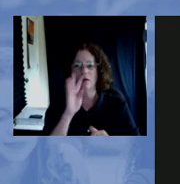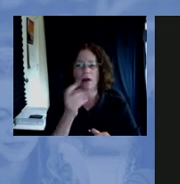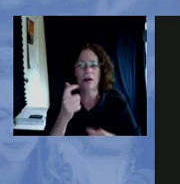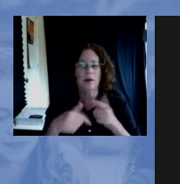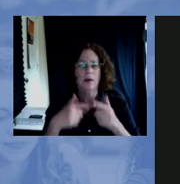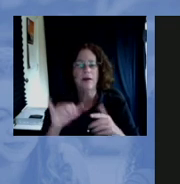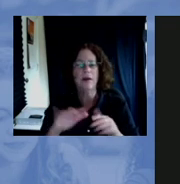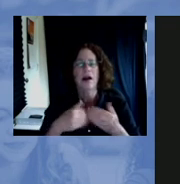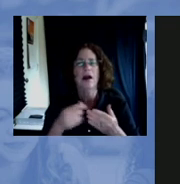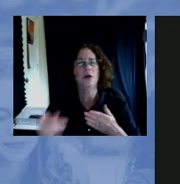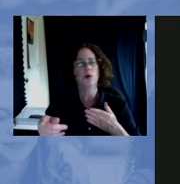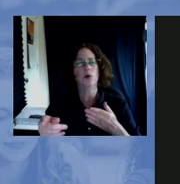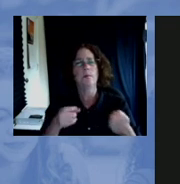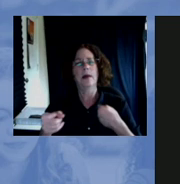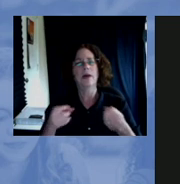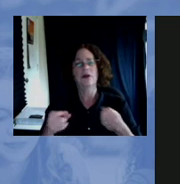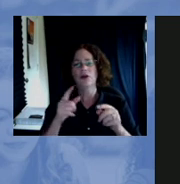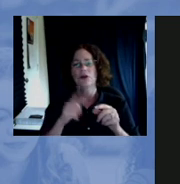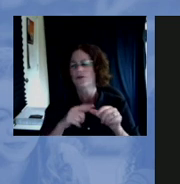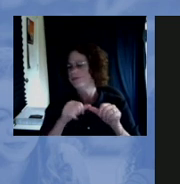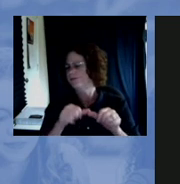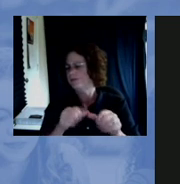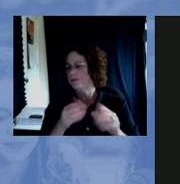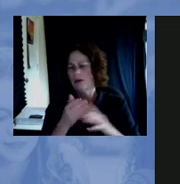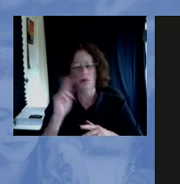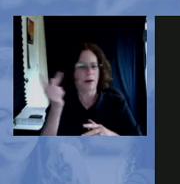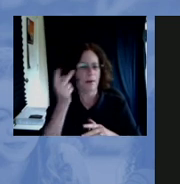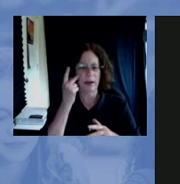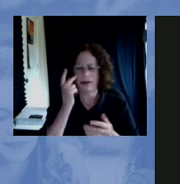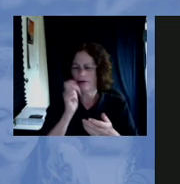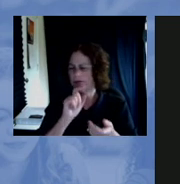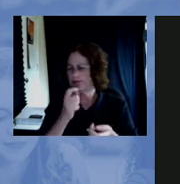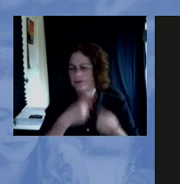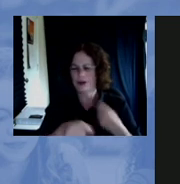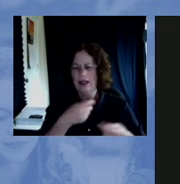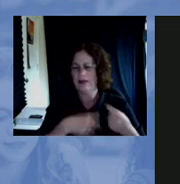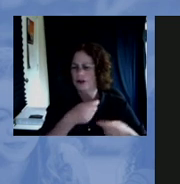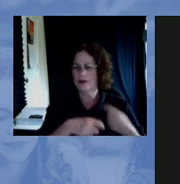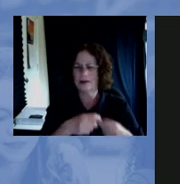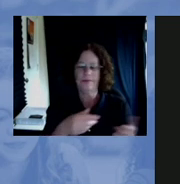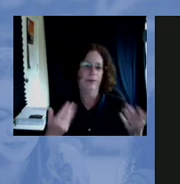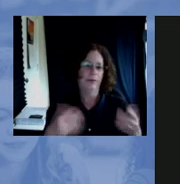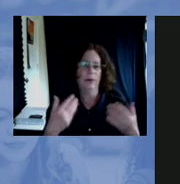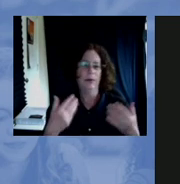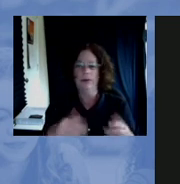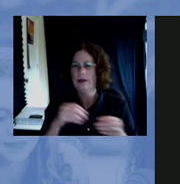MANAGED TO WITHSTAND THE POLITICAL WINDS? THIS IS A TURBULENT TIME BUT IT'S DIFFICULT